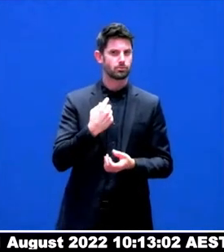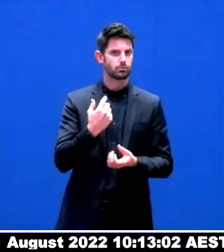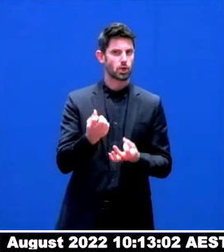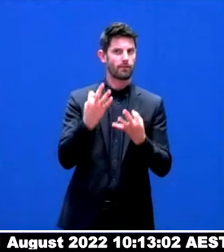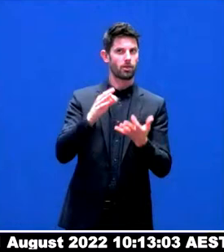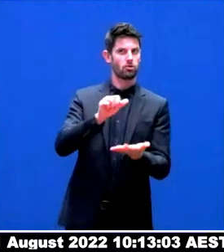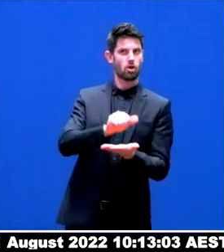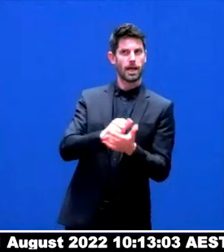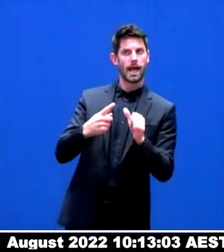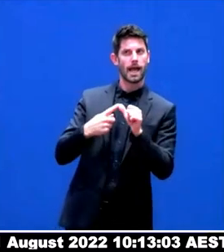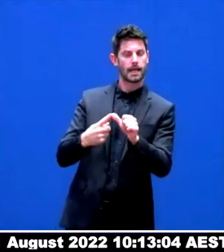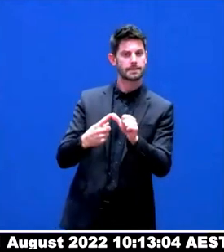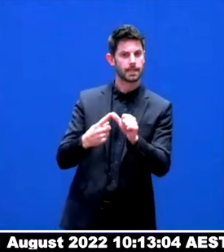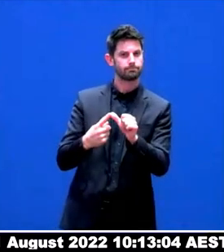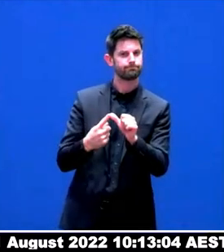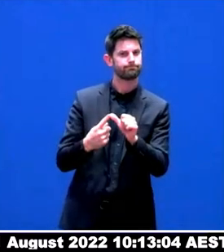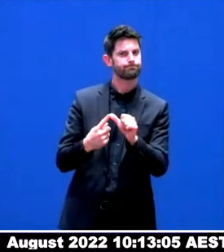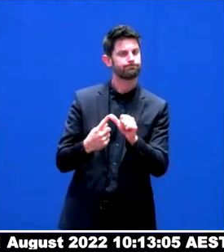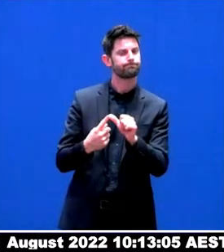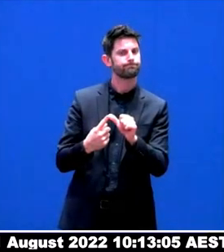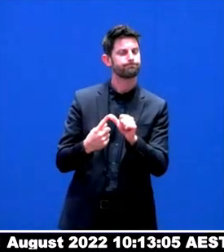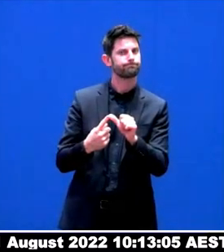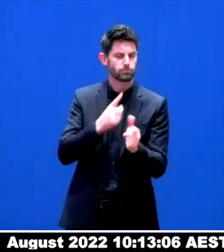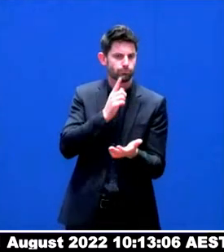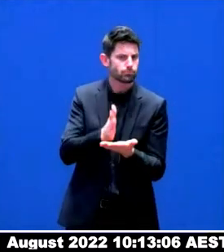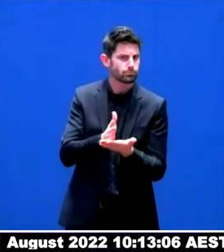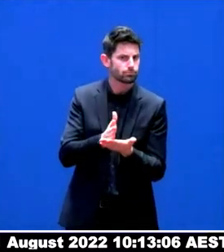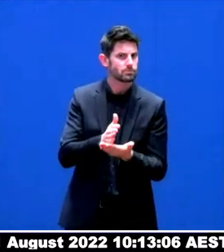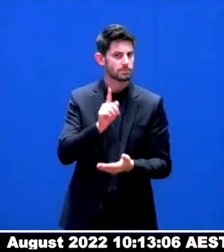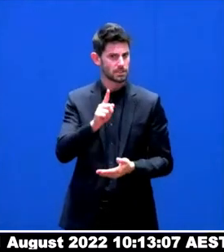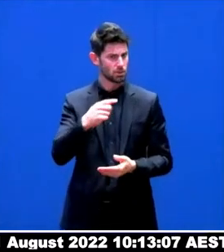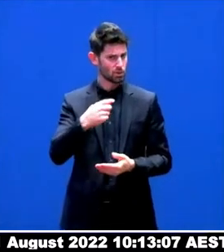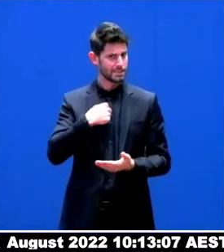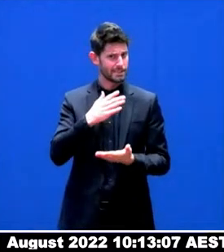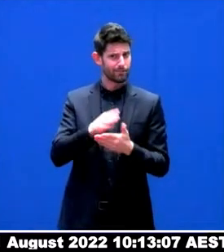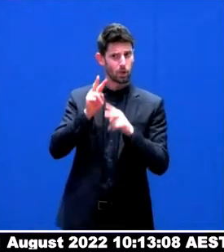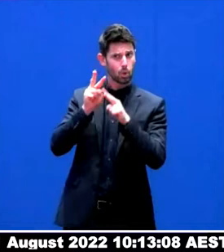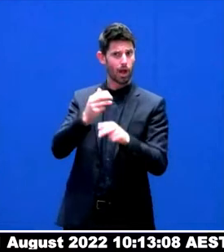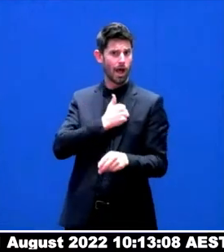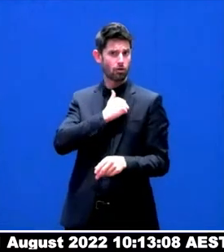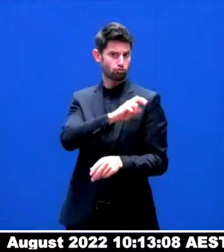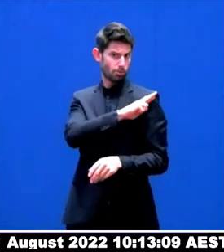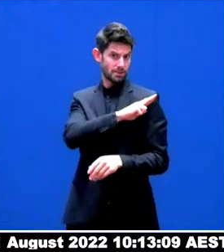have to say, but, of course, we look at our obligations under the rights, and that drives